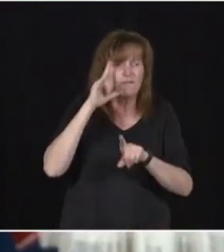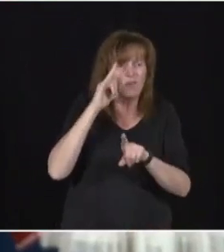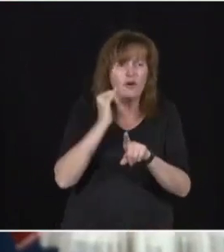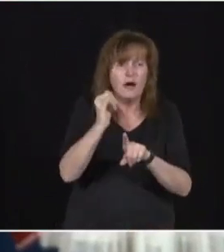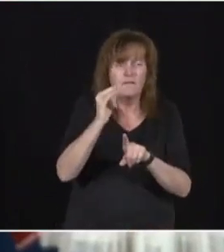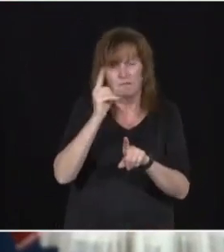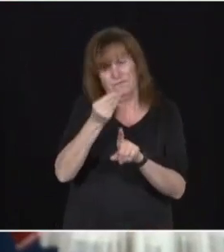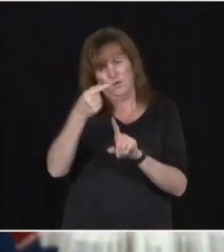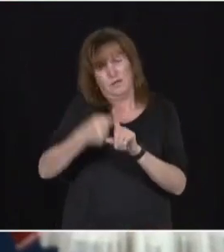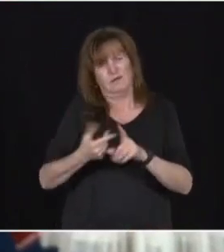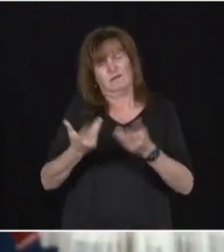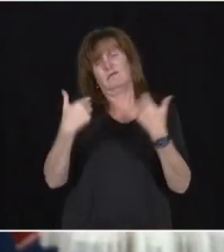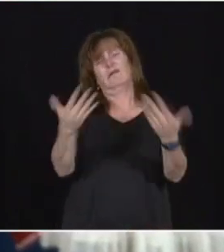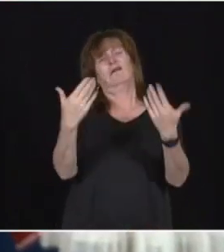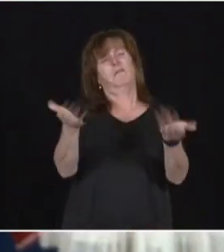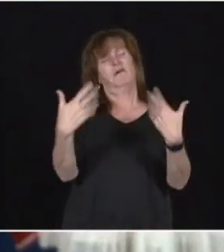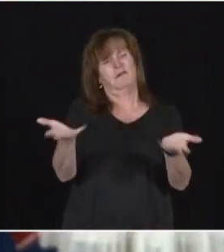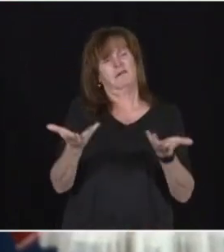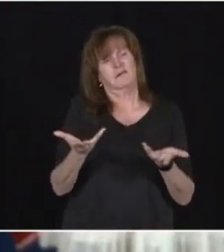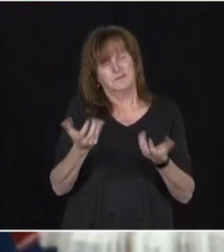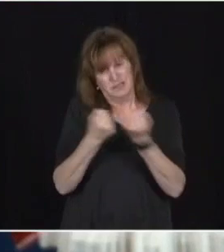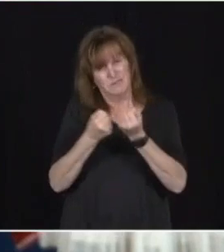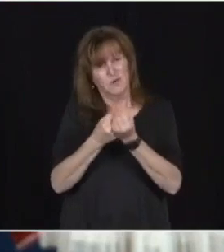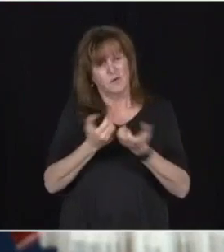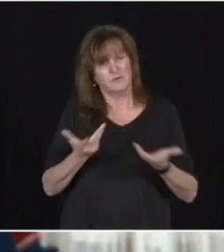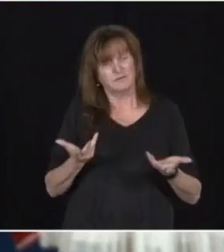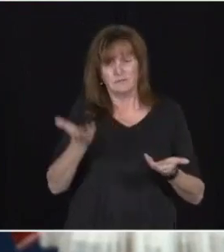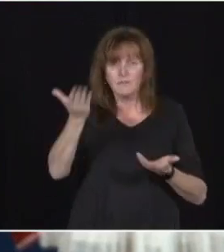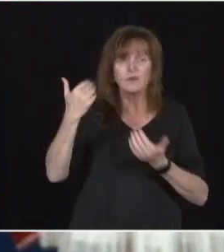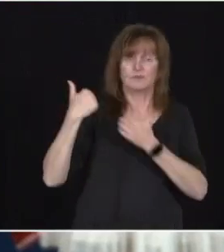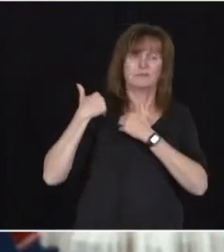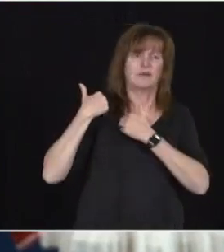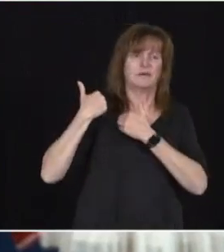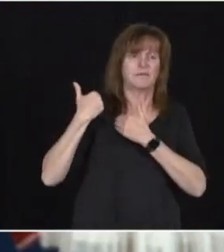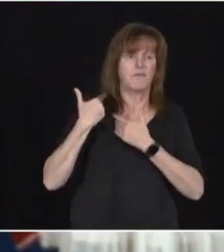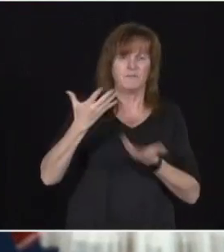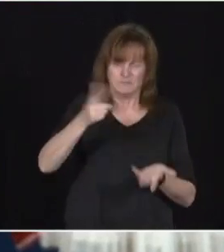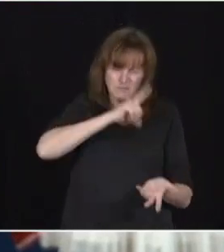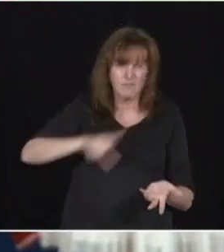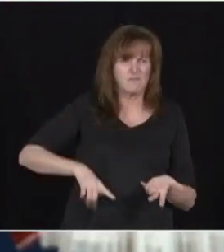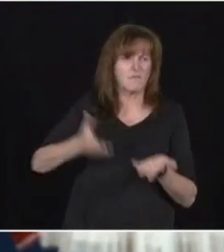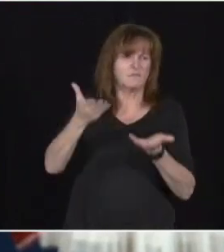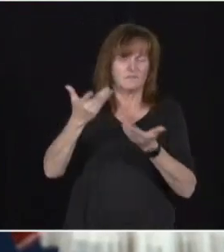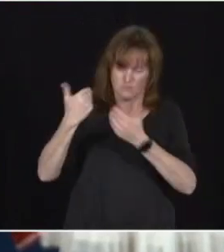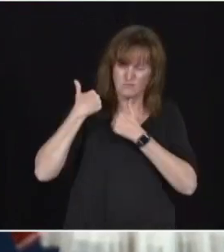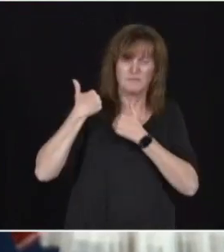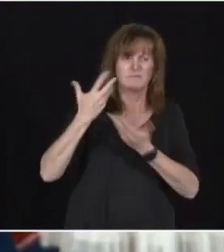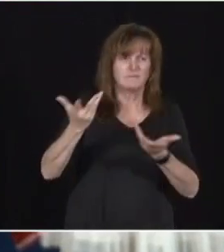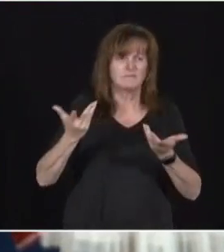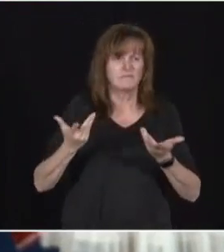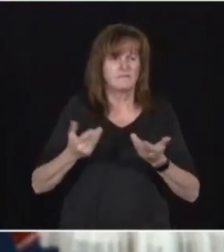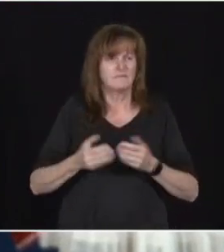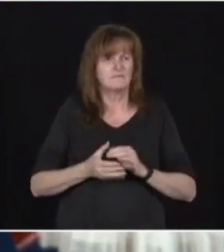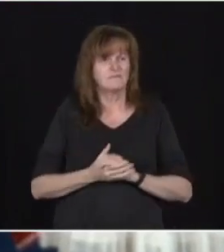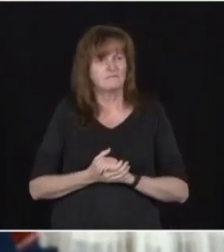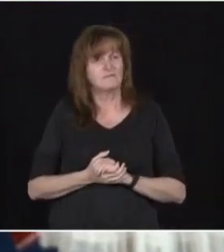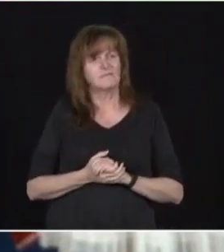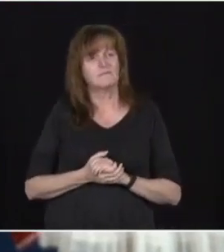You have an obligation to do that as a landlord. Next question.